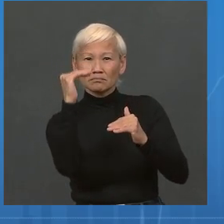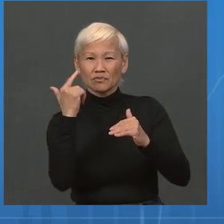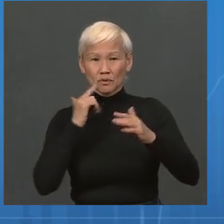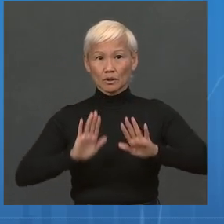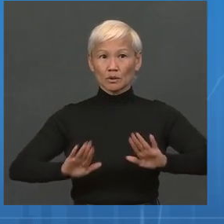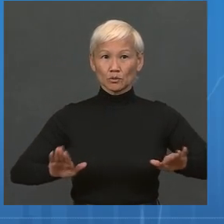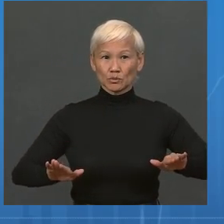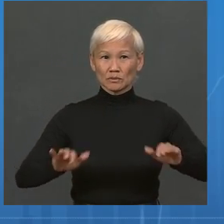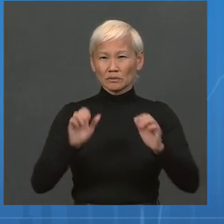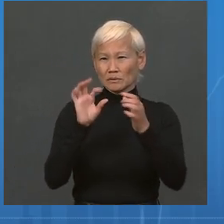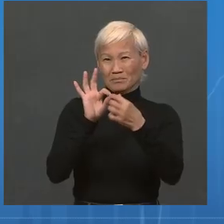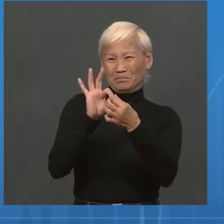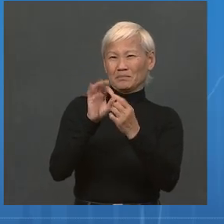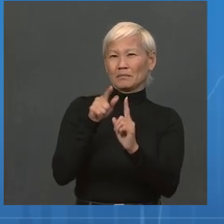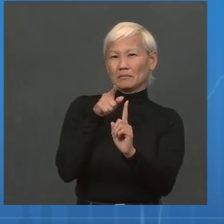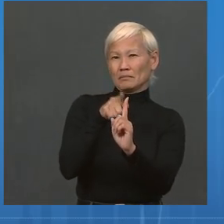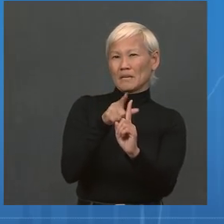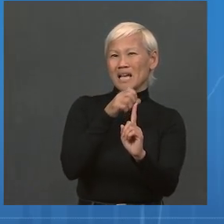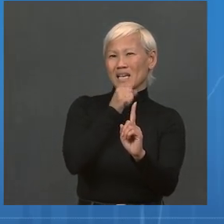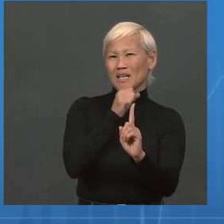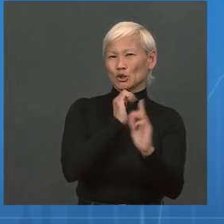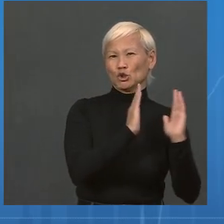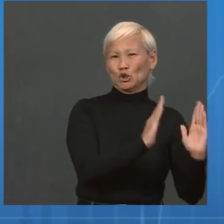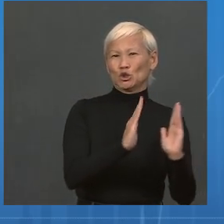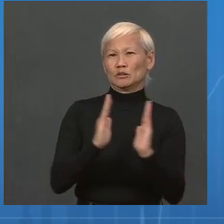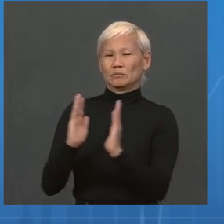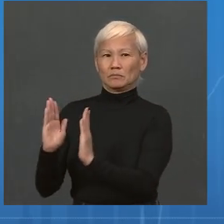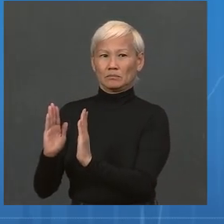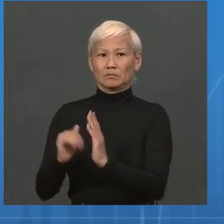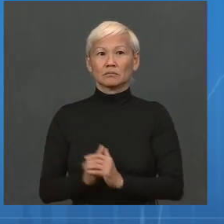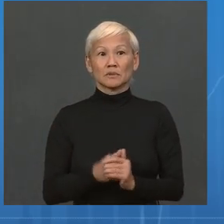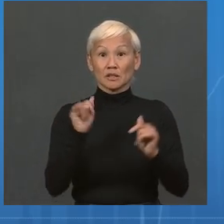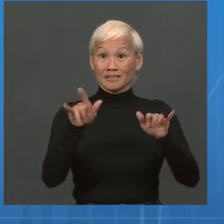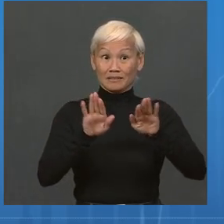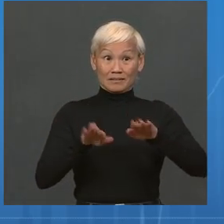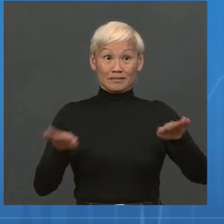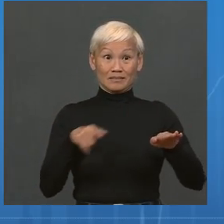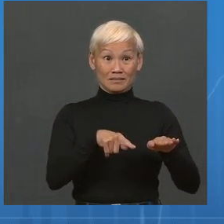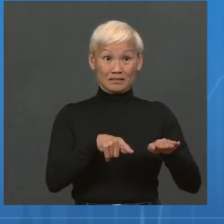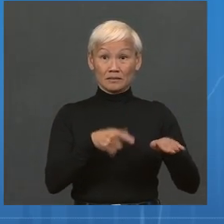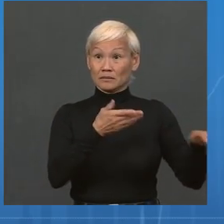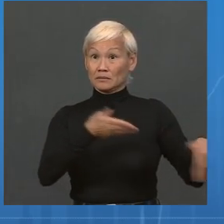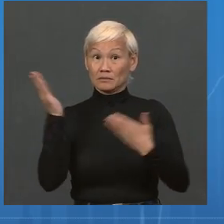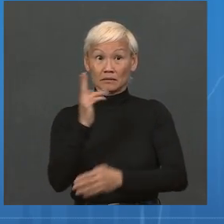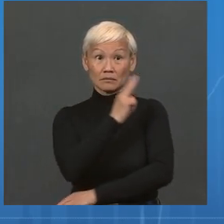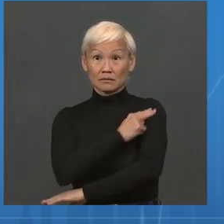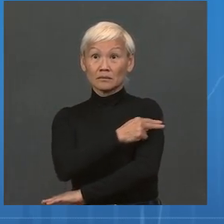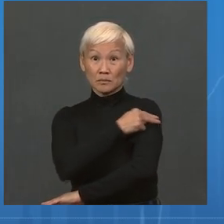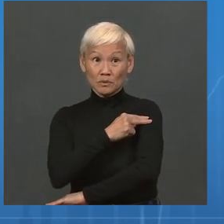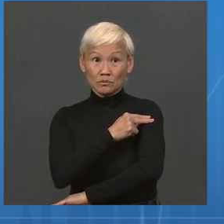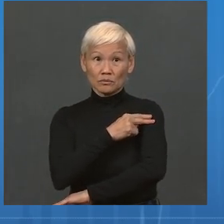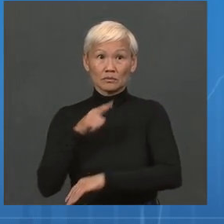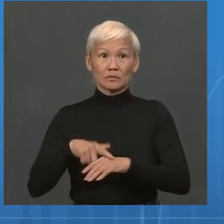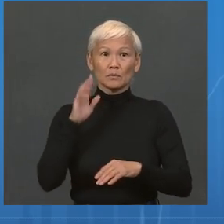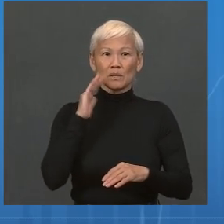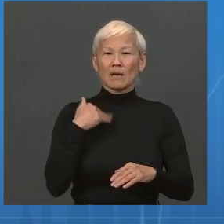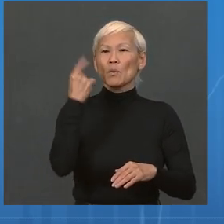that make it very, very likely that an individual, if they do become hospitalized, will have one of these underlying conditions.